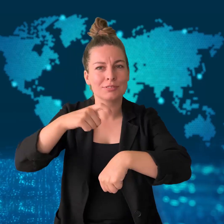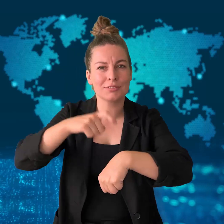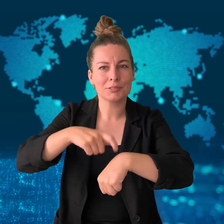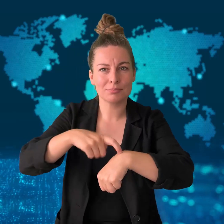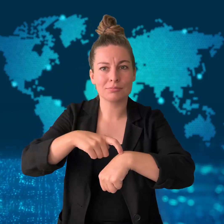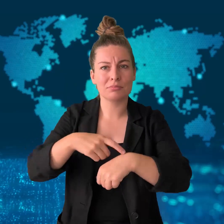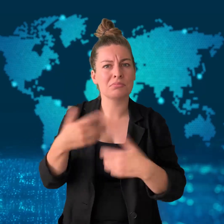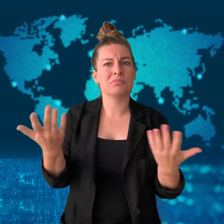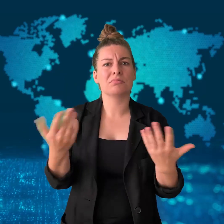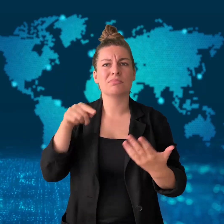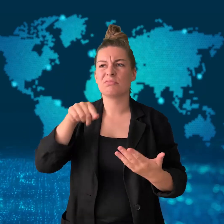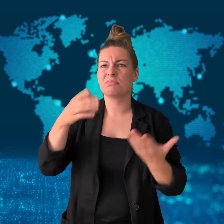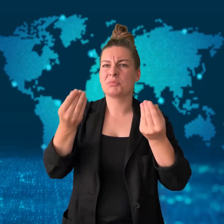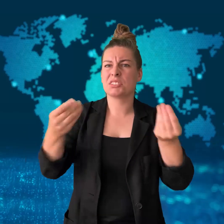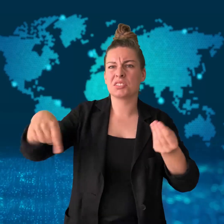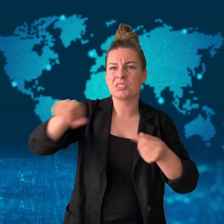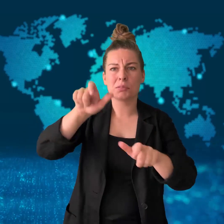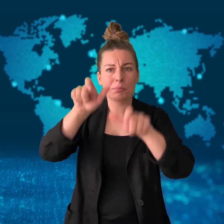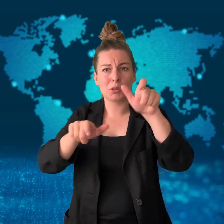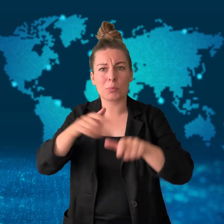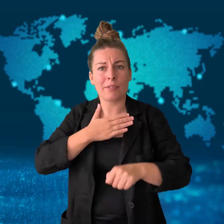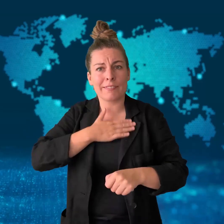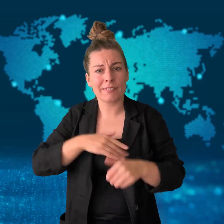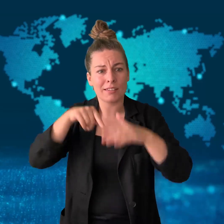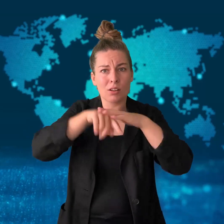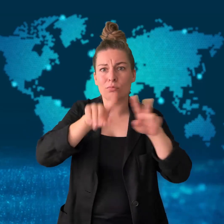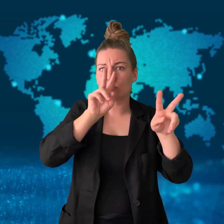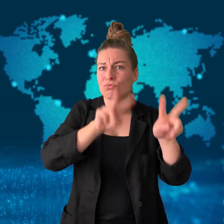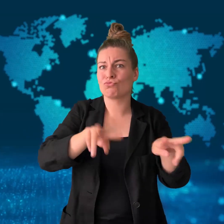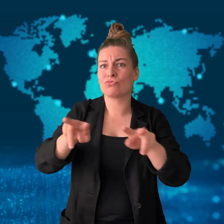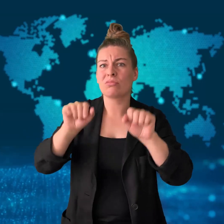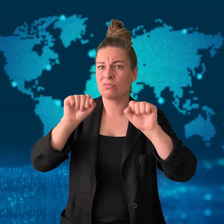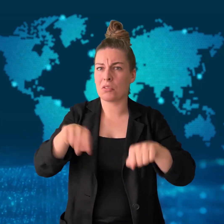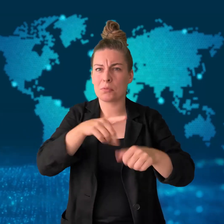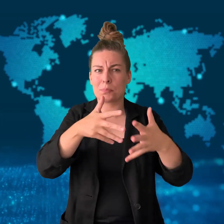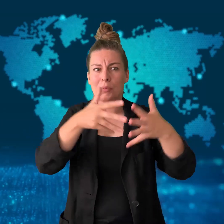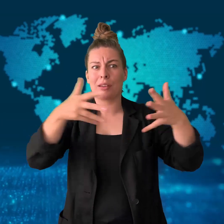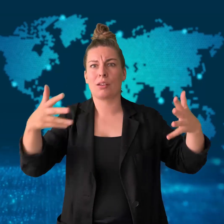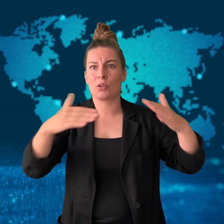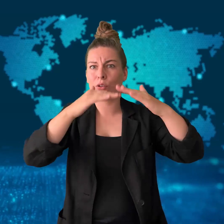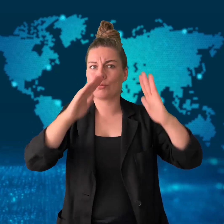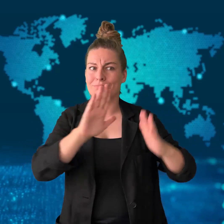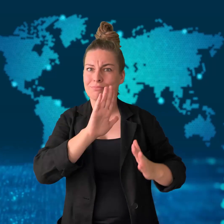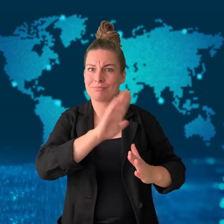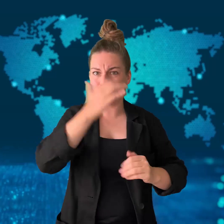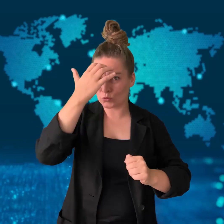and Gardens during the summer months.